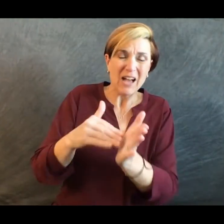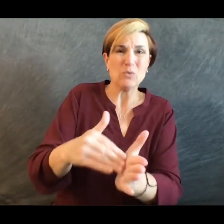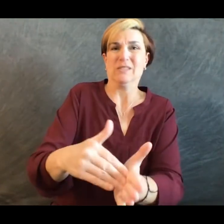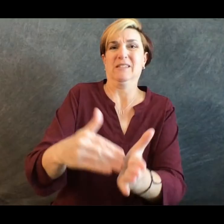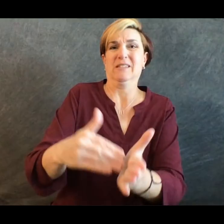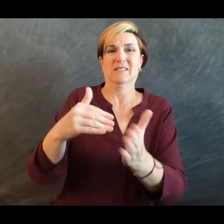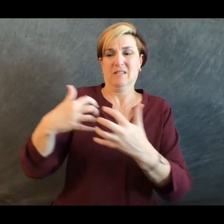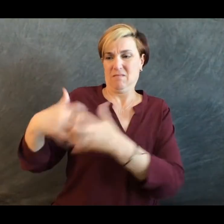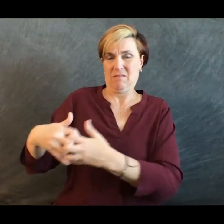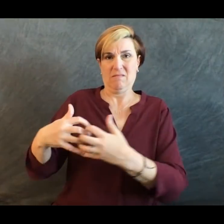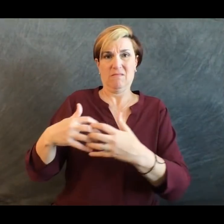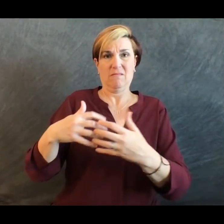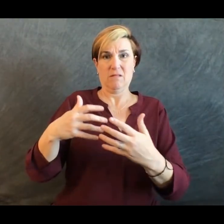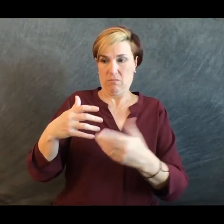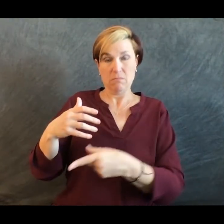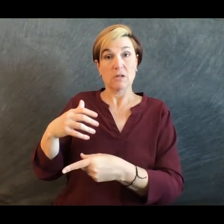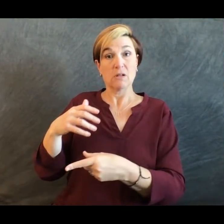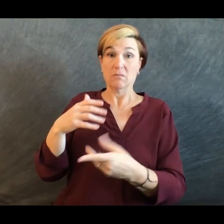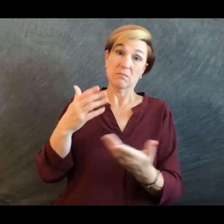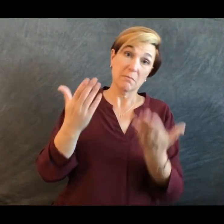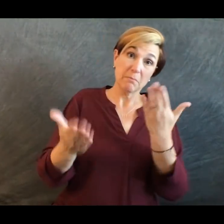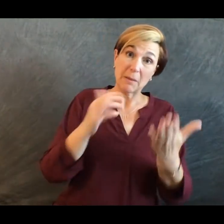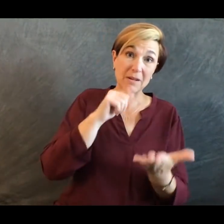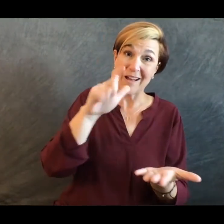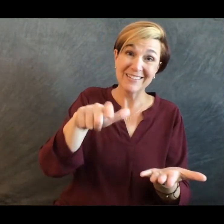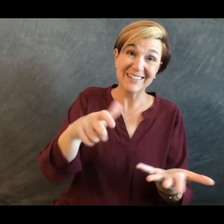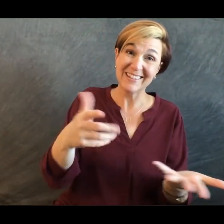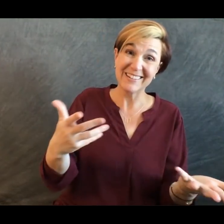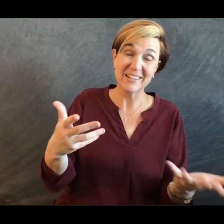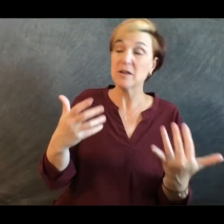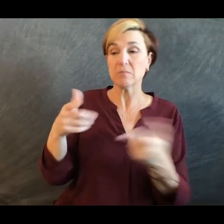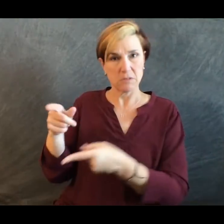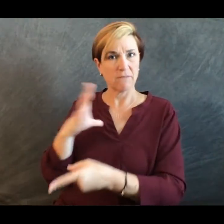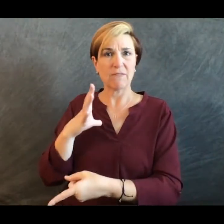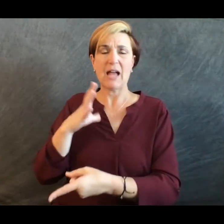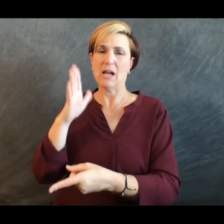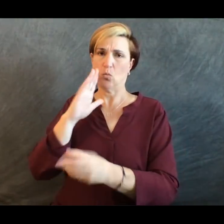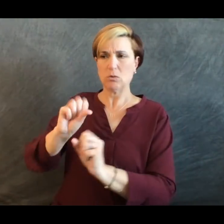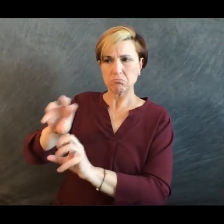stockpile and we'll build that up we'll also help build up the stockpiles which